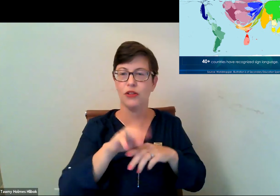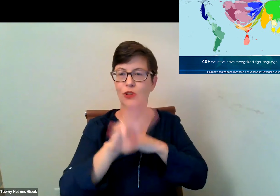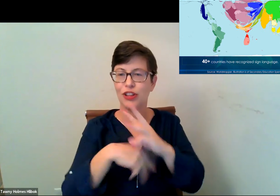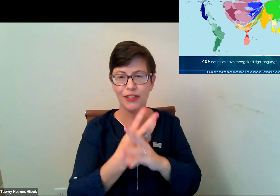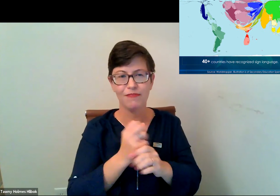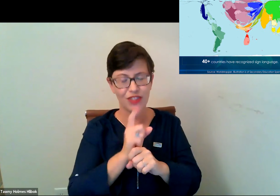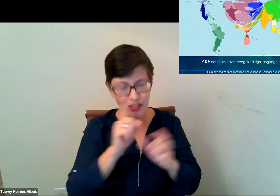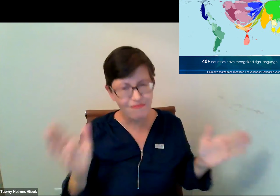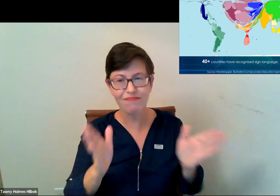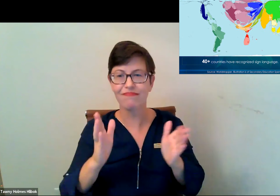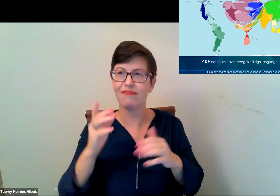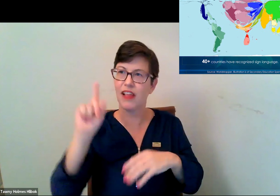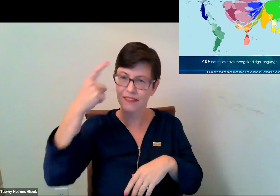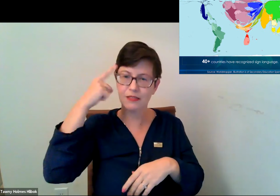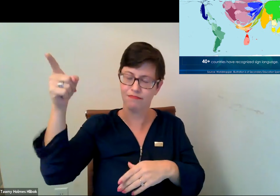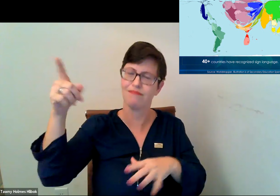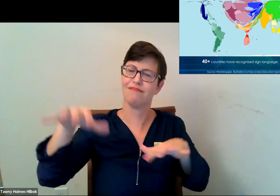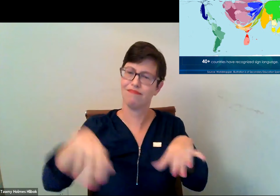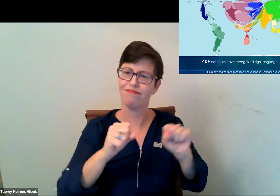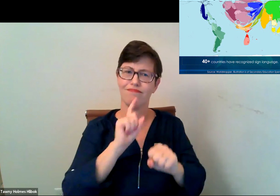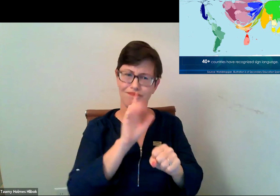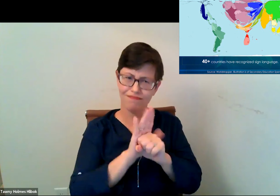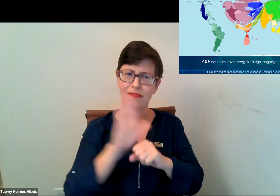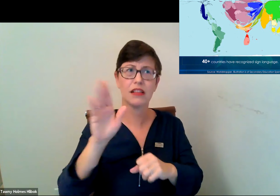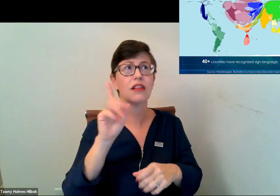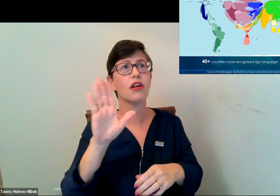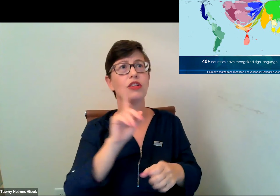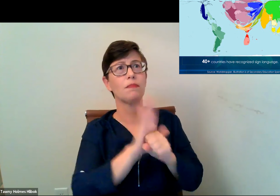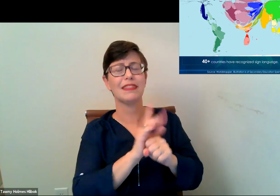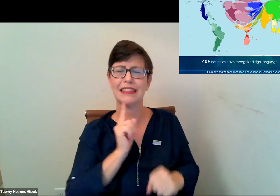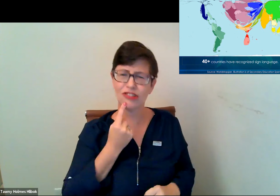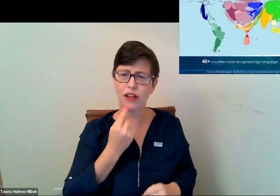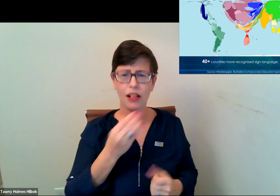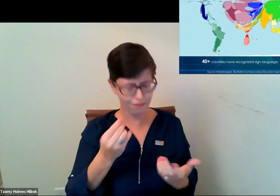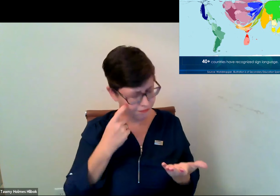and advocates to continue to push throughout the world to really press on those governments remind